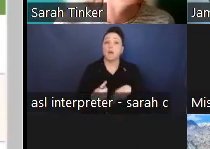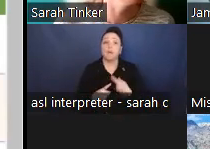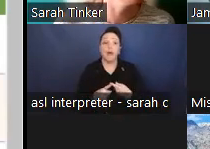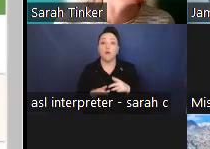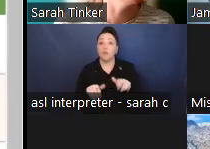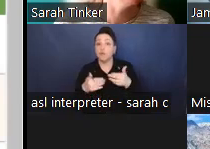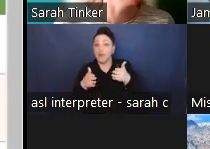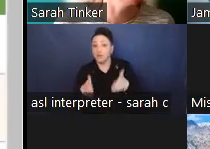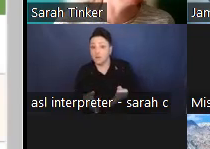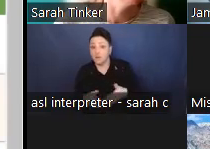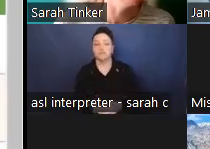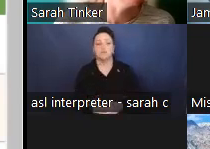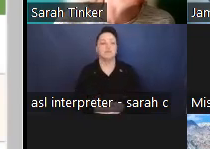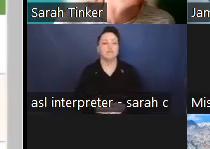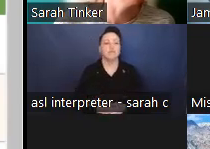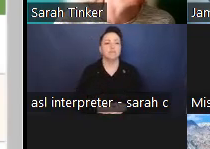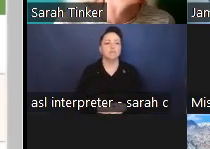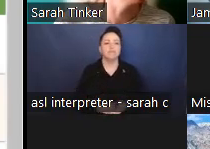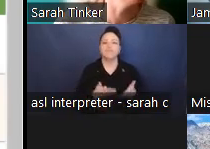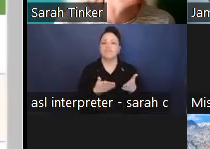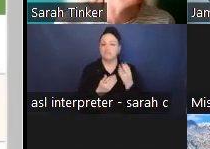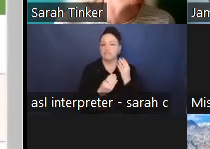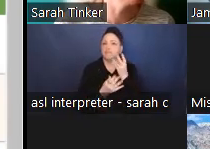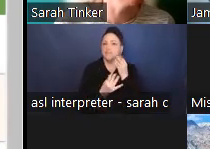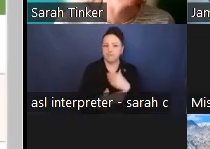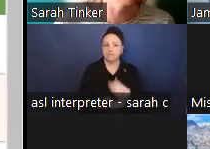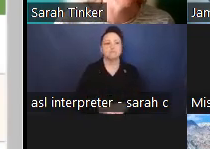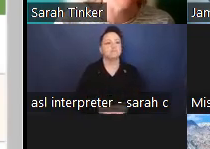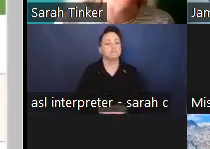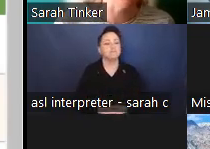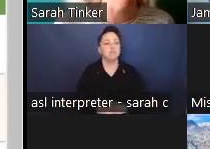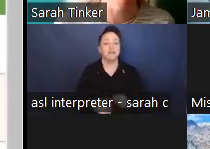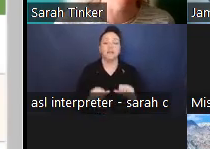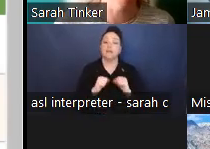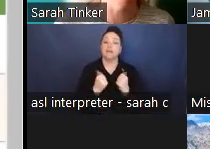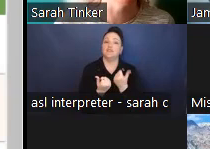there's information in here. Agency information is going to be sort of how we operate so if you